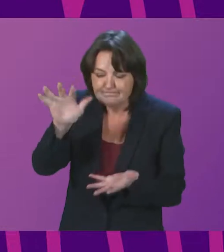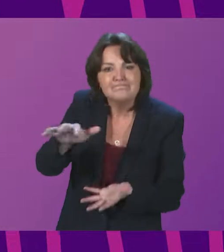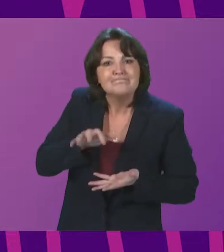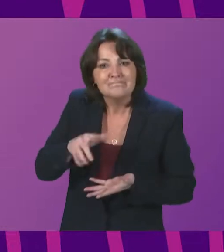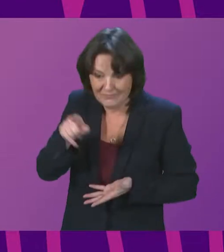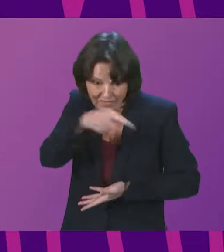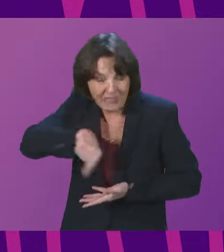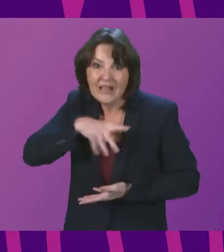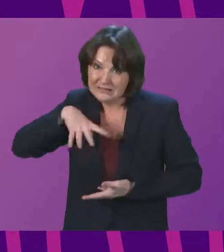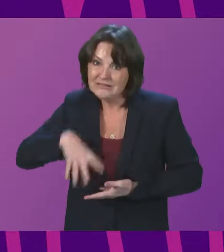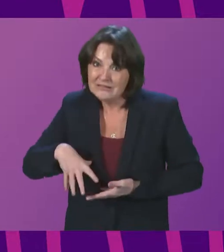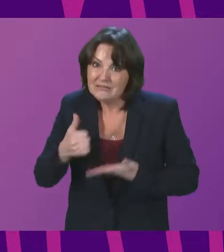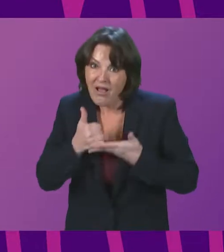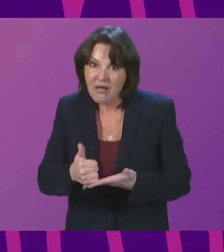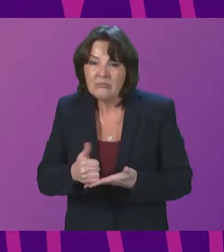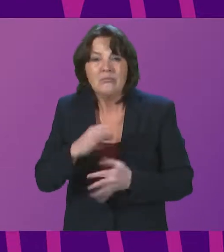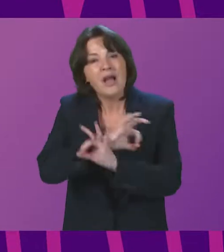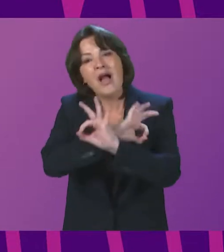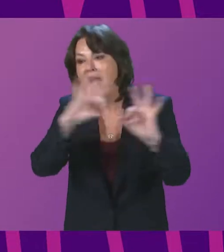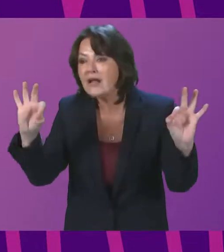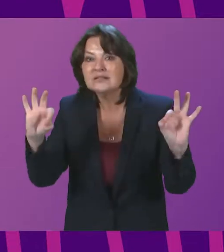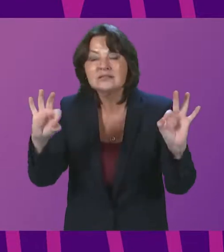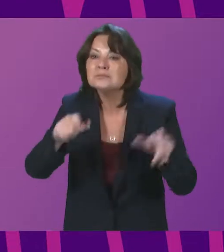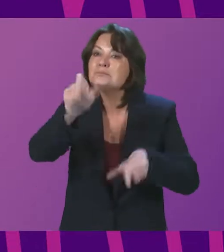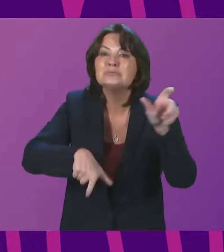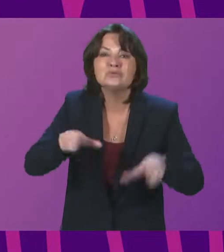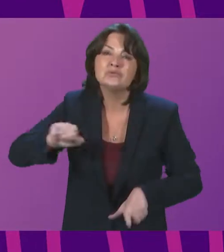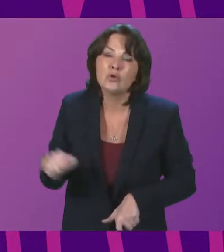I encourage everyone across Scotland who can donate to do so.